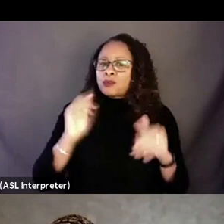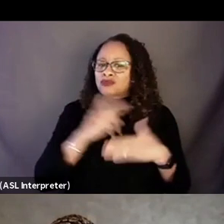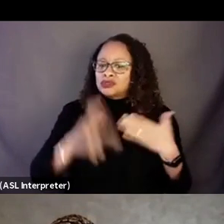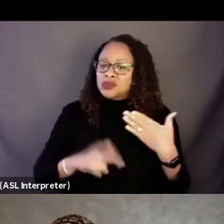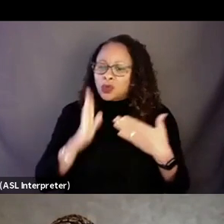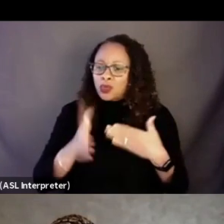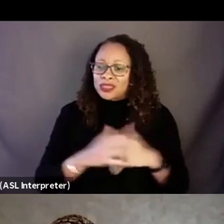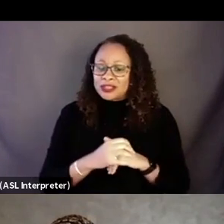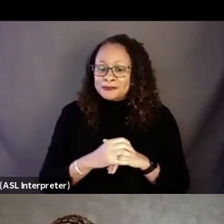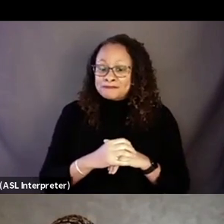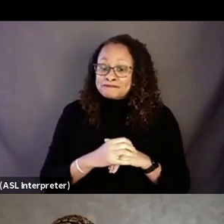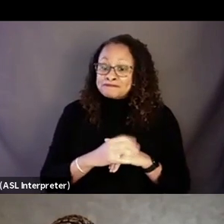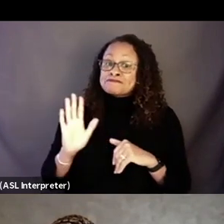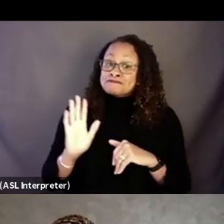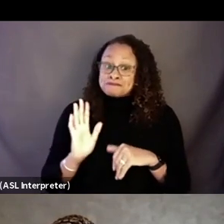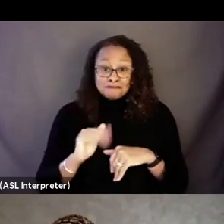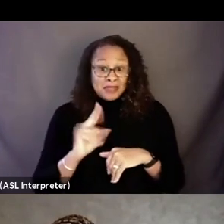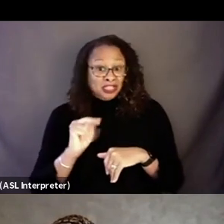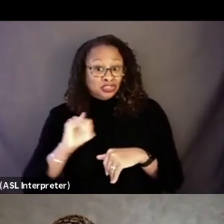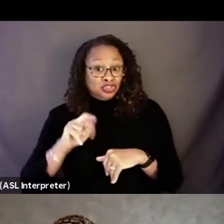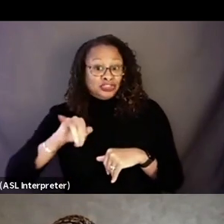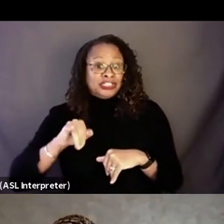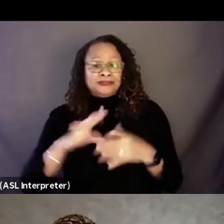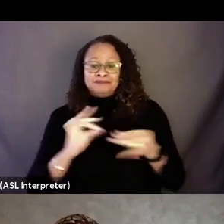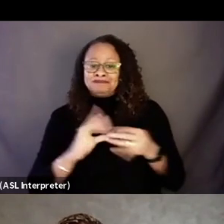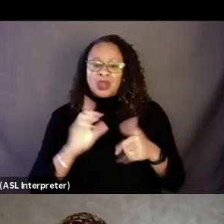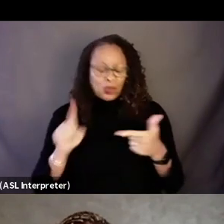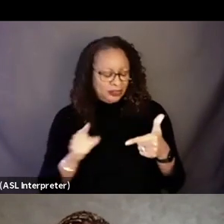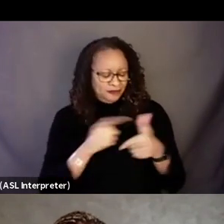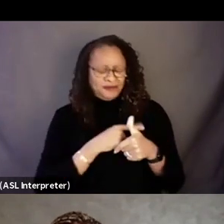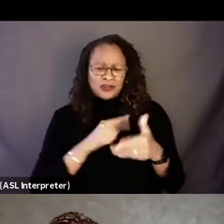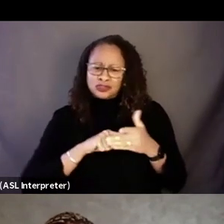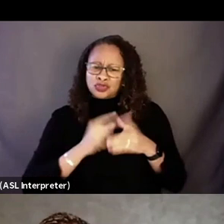So initially when he started filming, it was very important for us to document the work